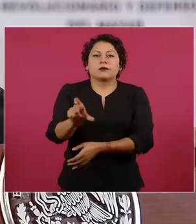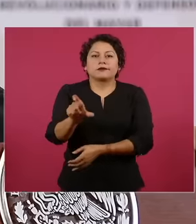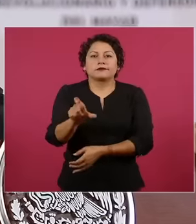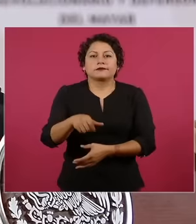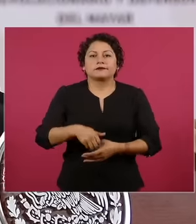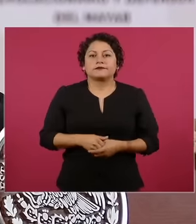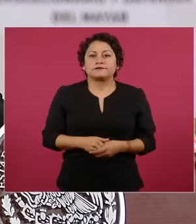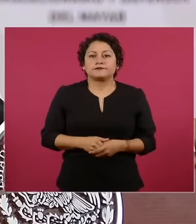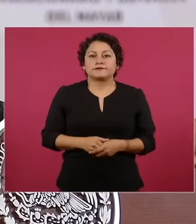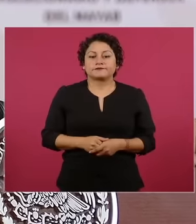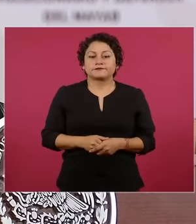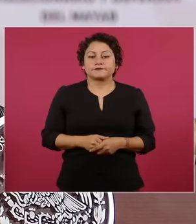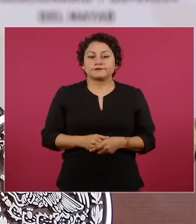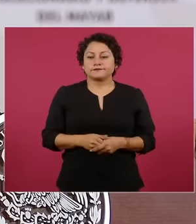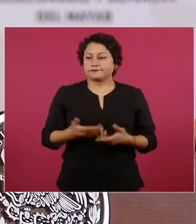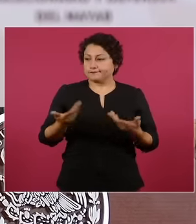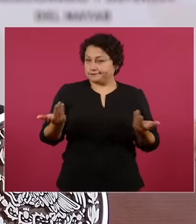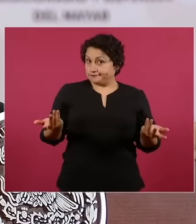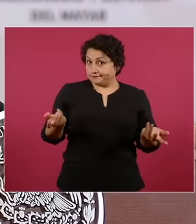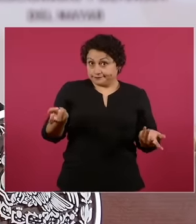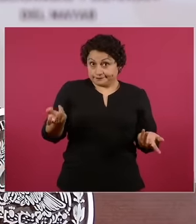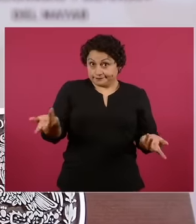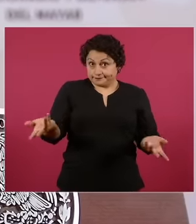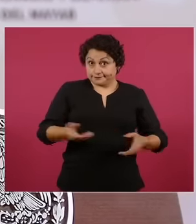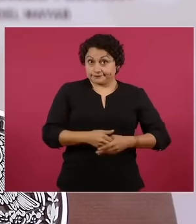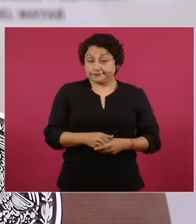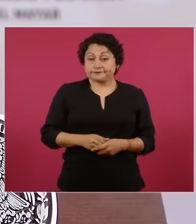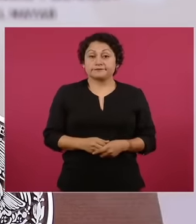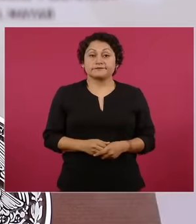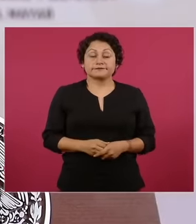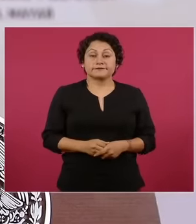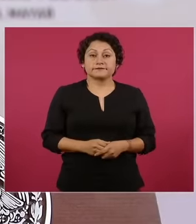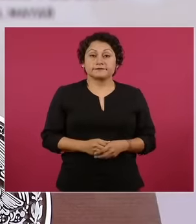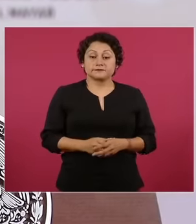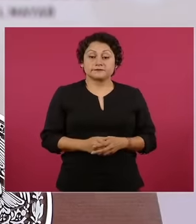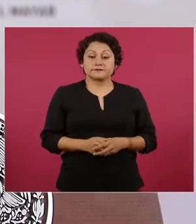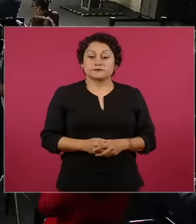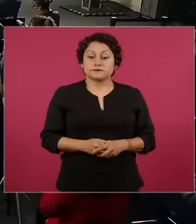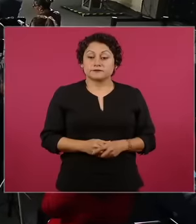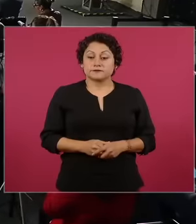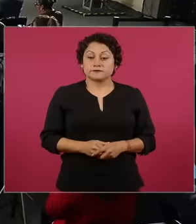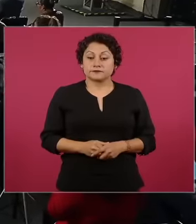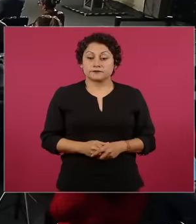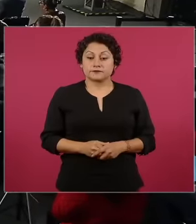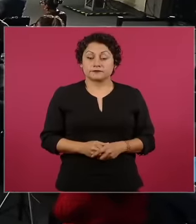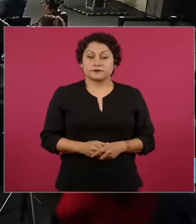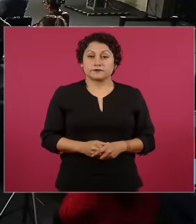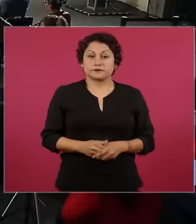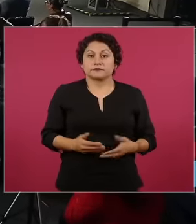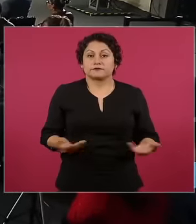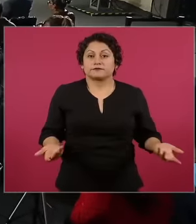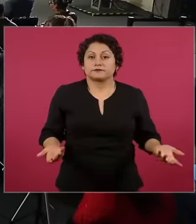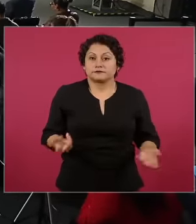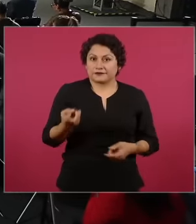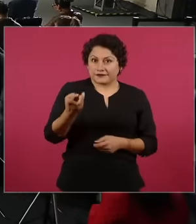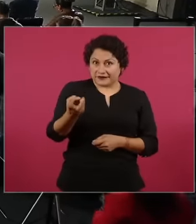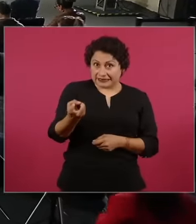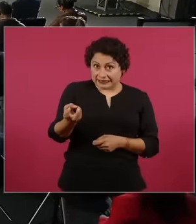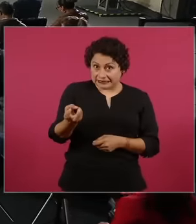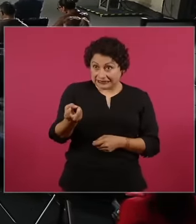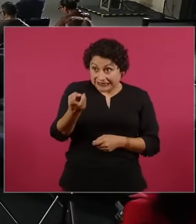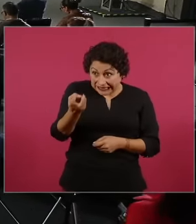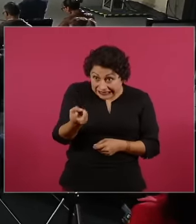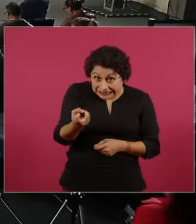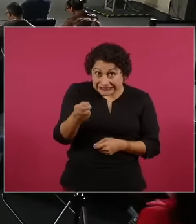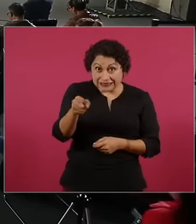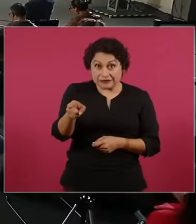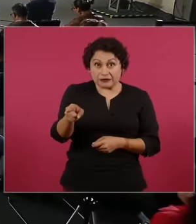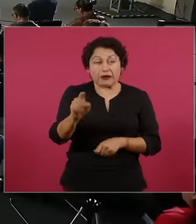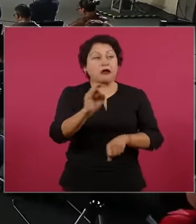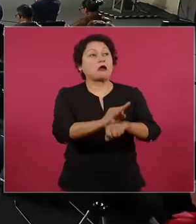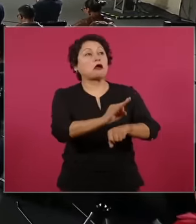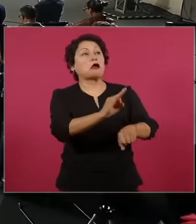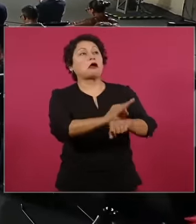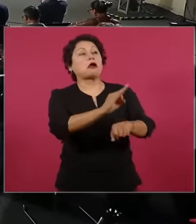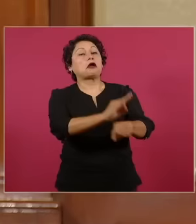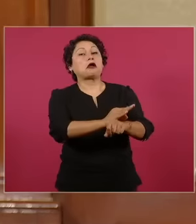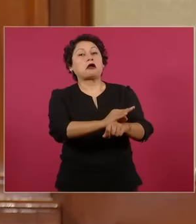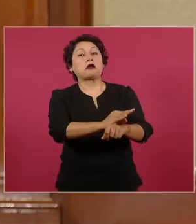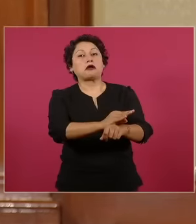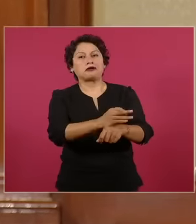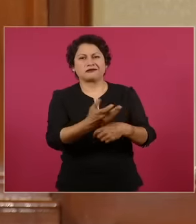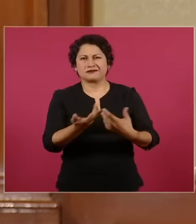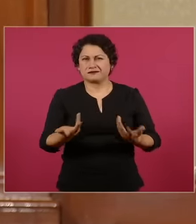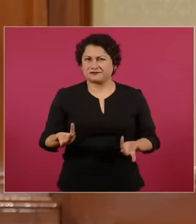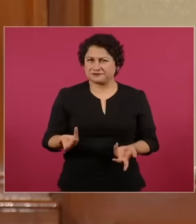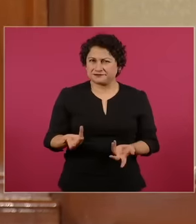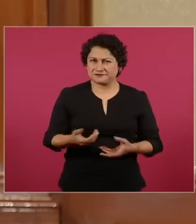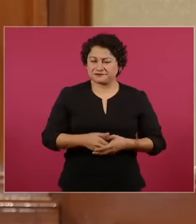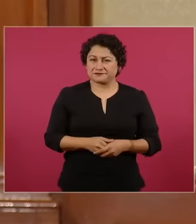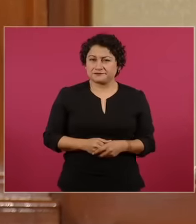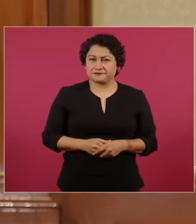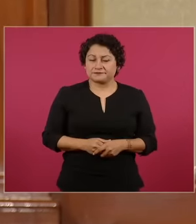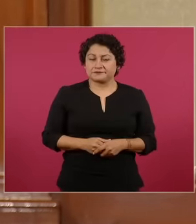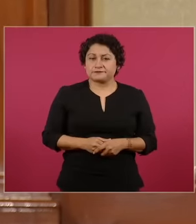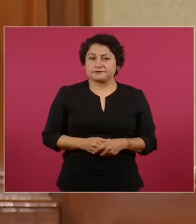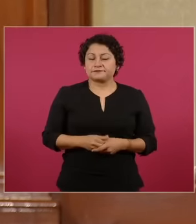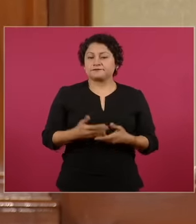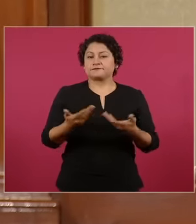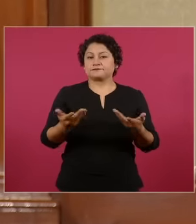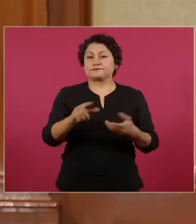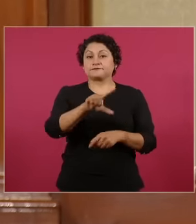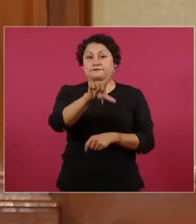Friday and that is the judicial power that they are defending and then what